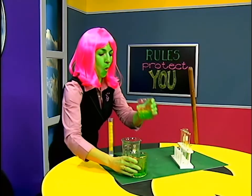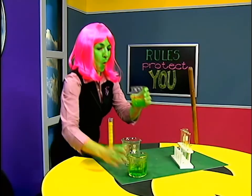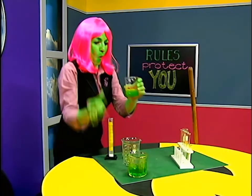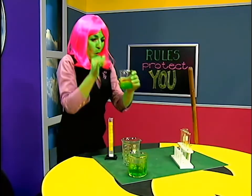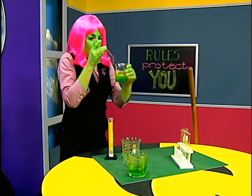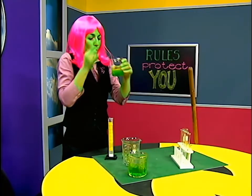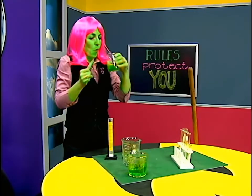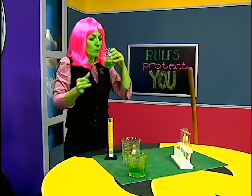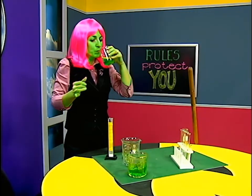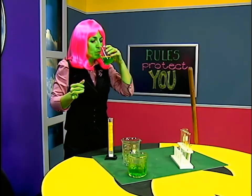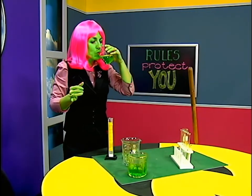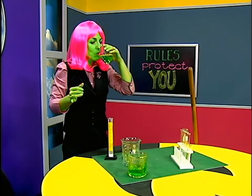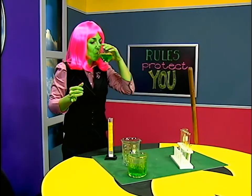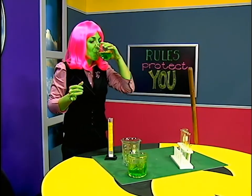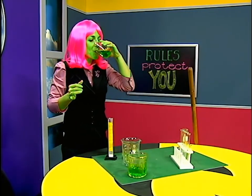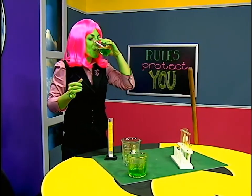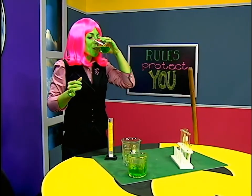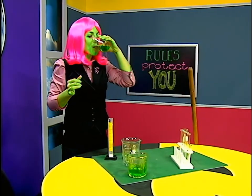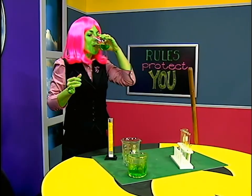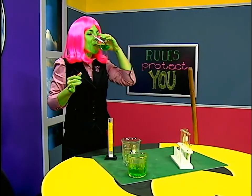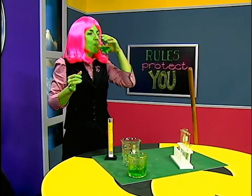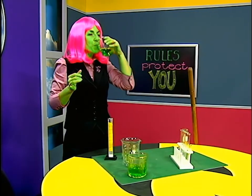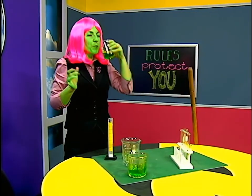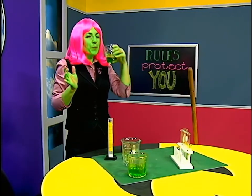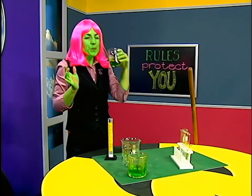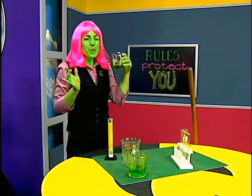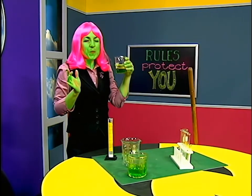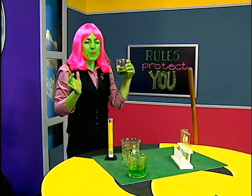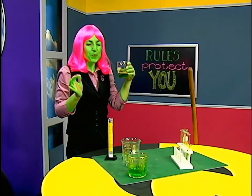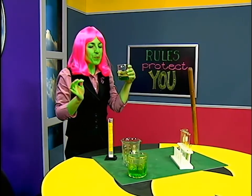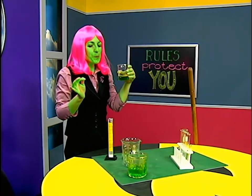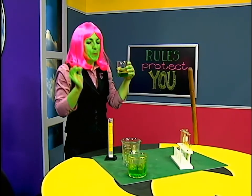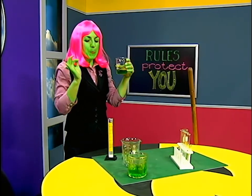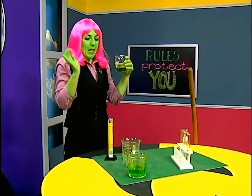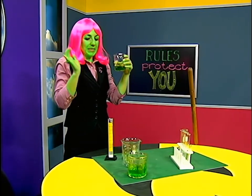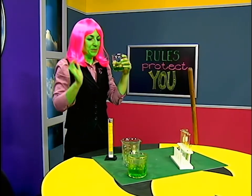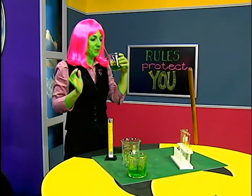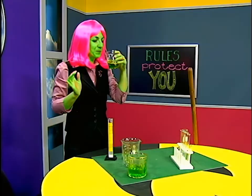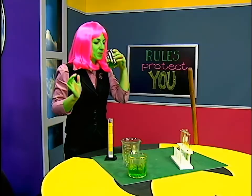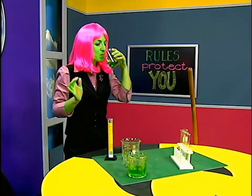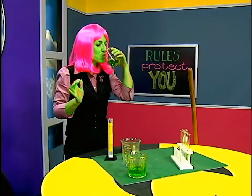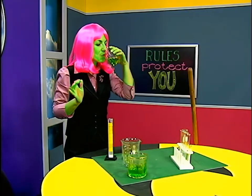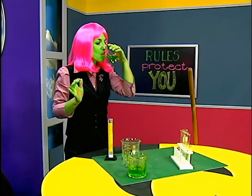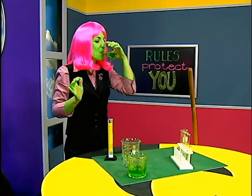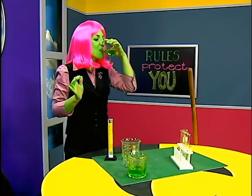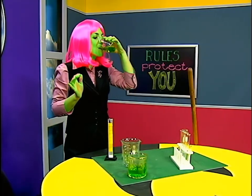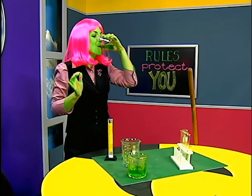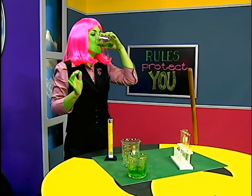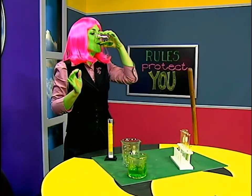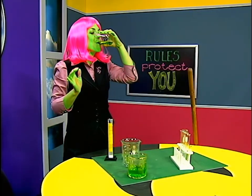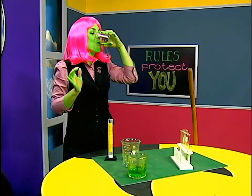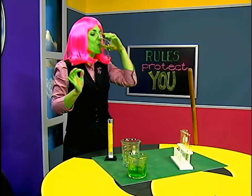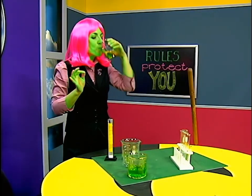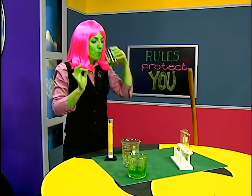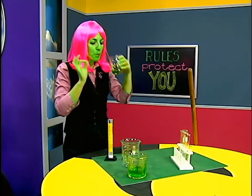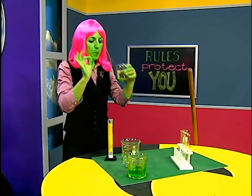OHHHH, BILLY! OH-OHH-OHH-OHHH. UHHH!